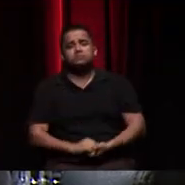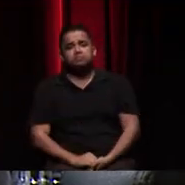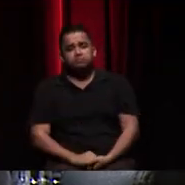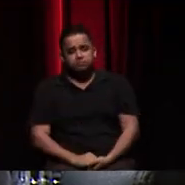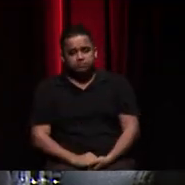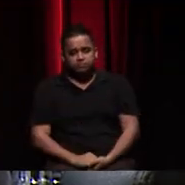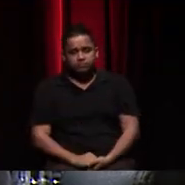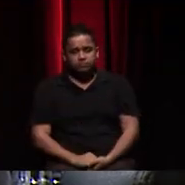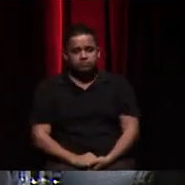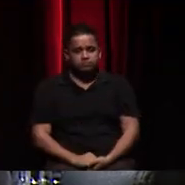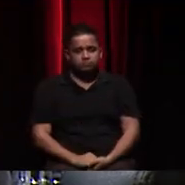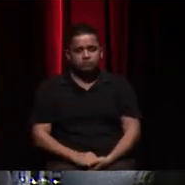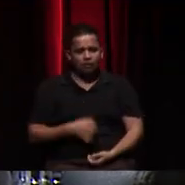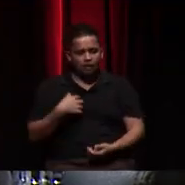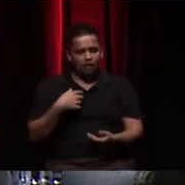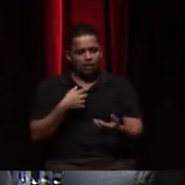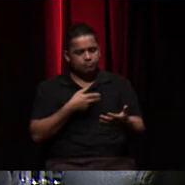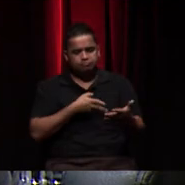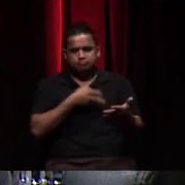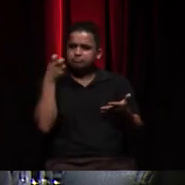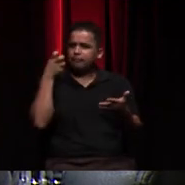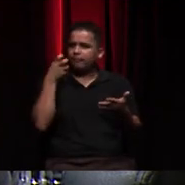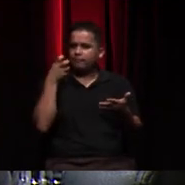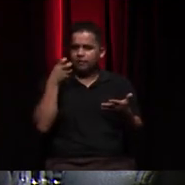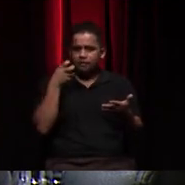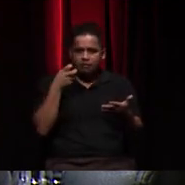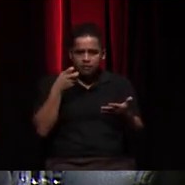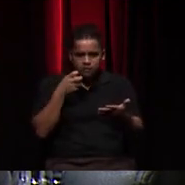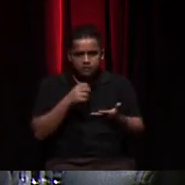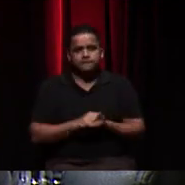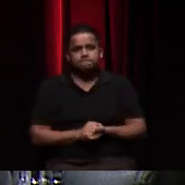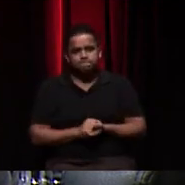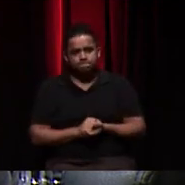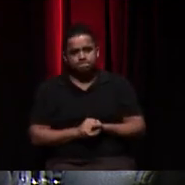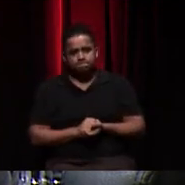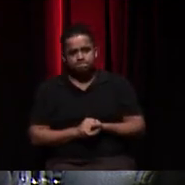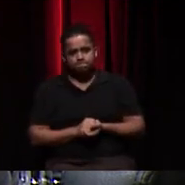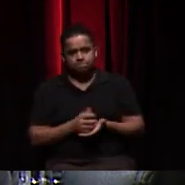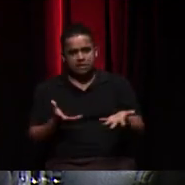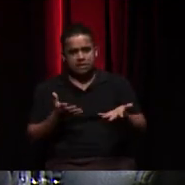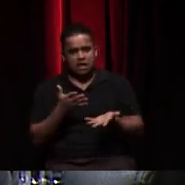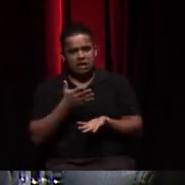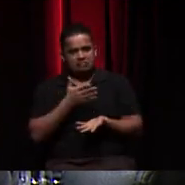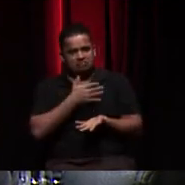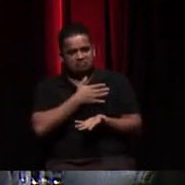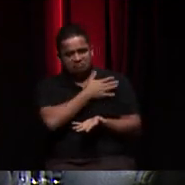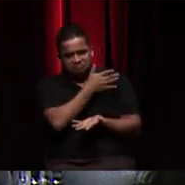They realize that such dislike of interruptions